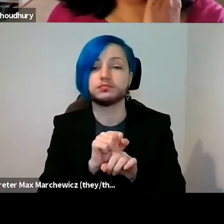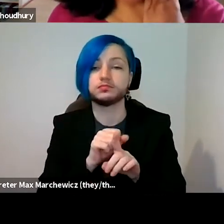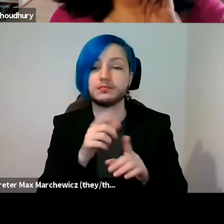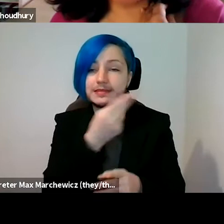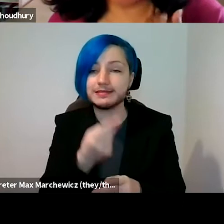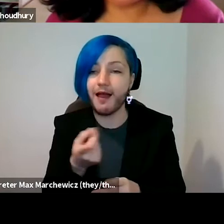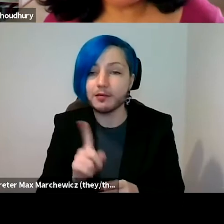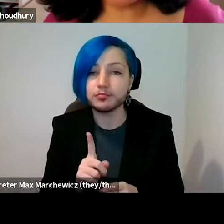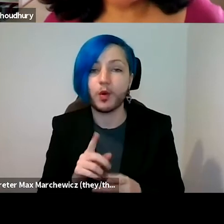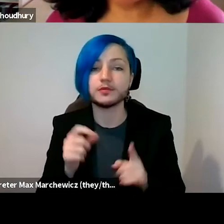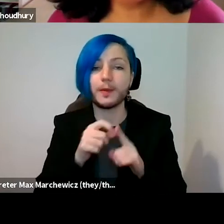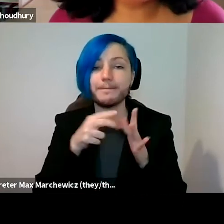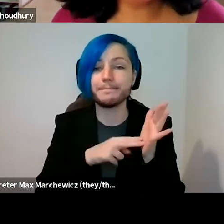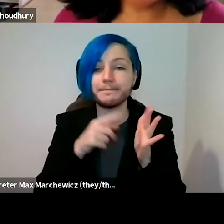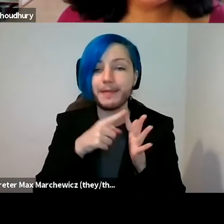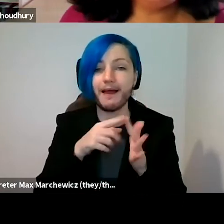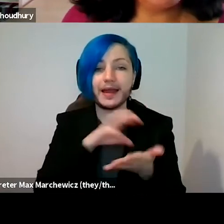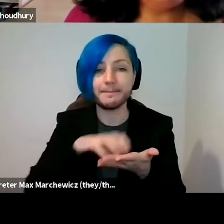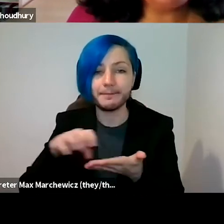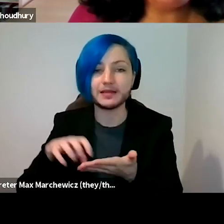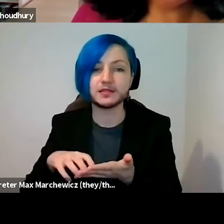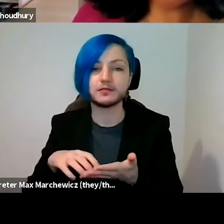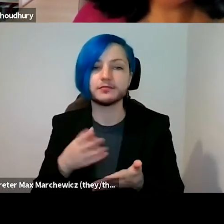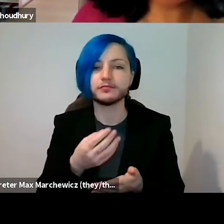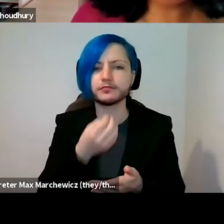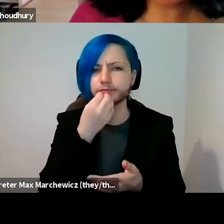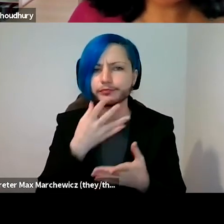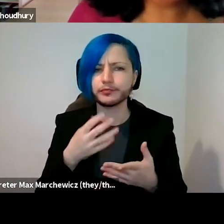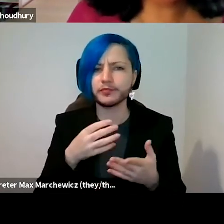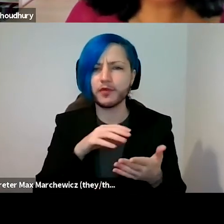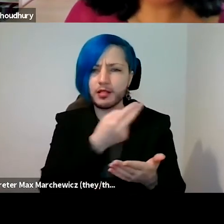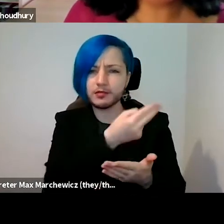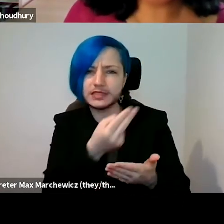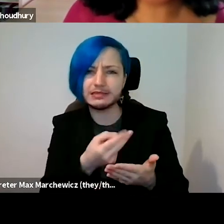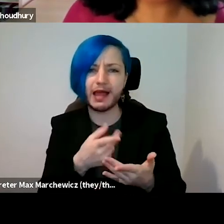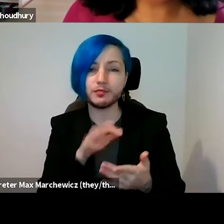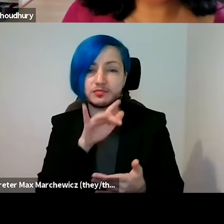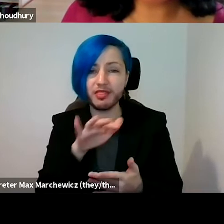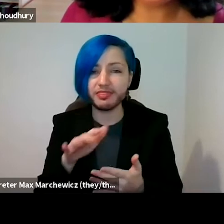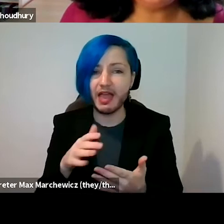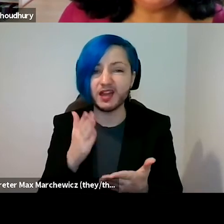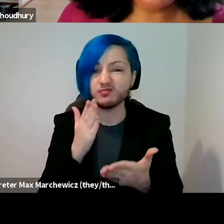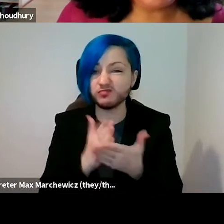This graceful ornament was present in one form or another in almost every real cashmere shawl,